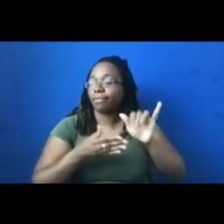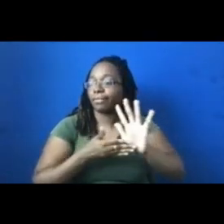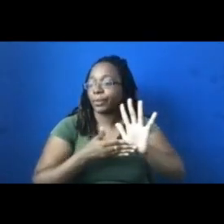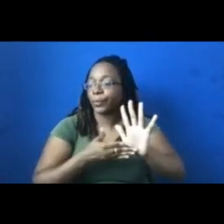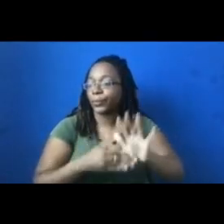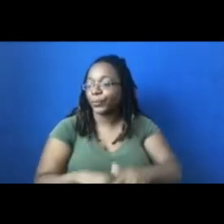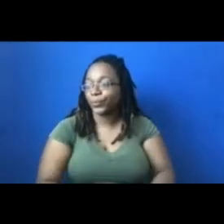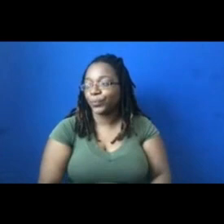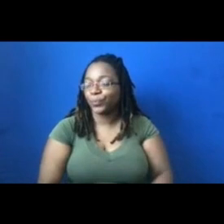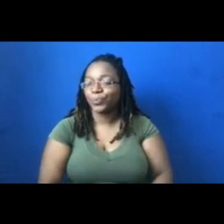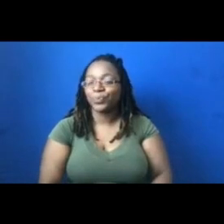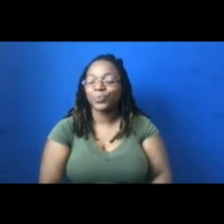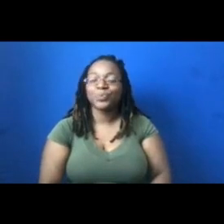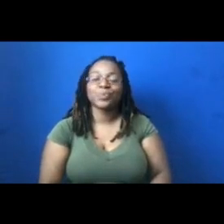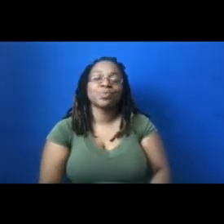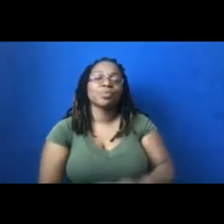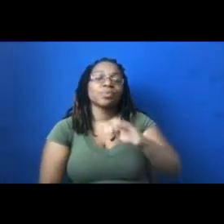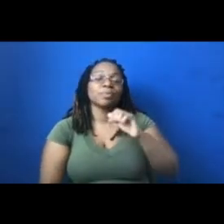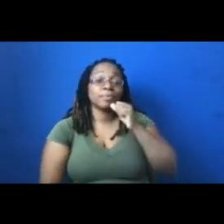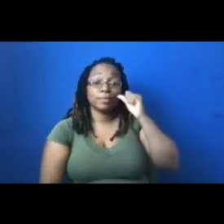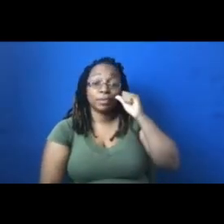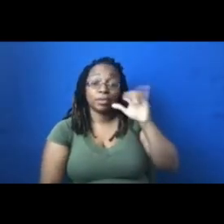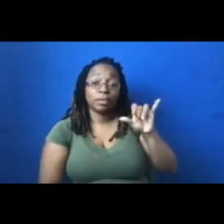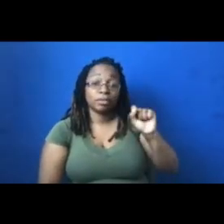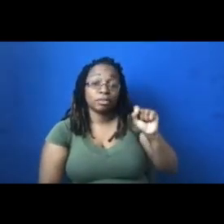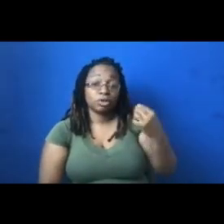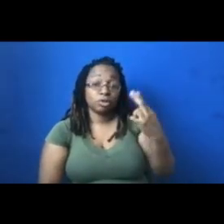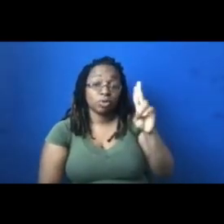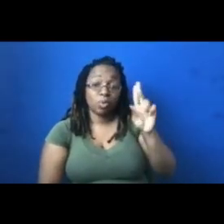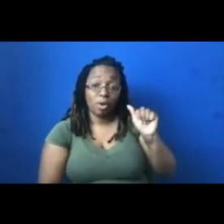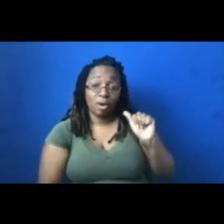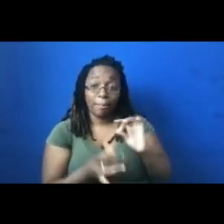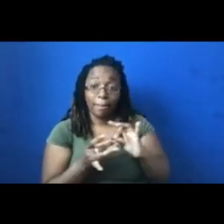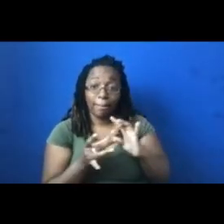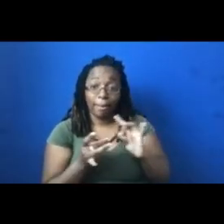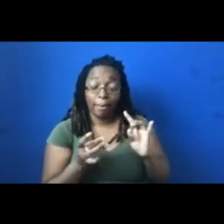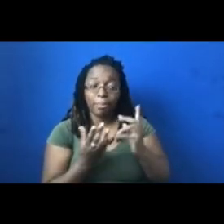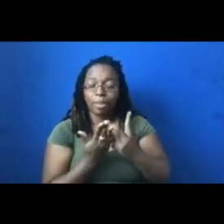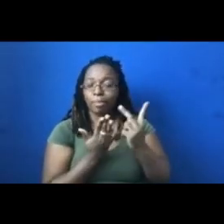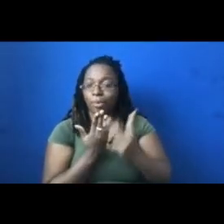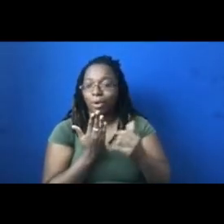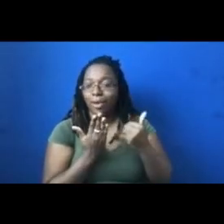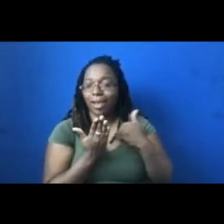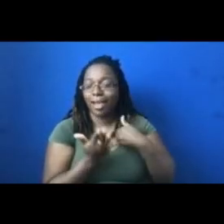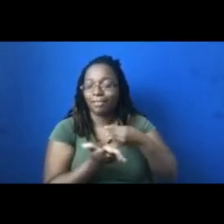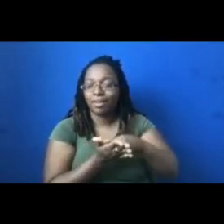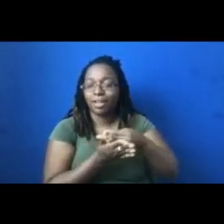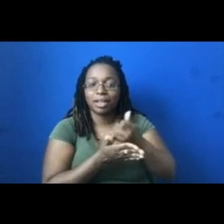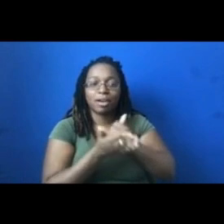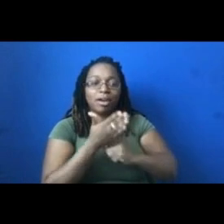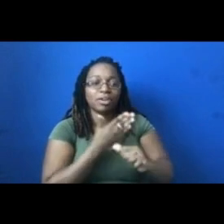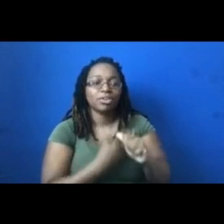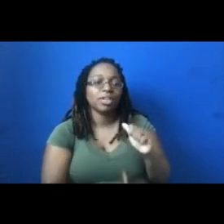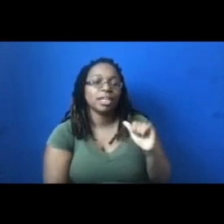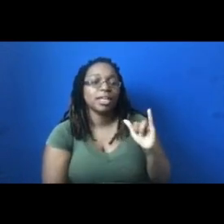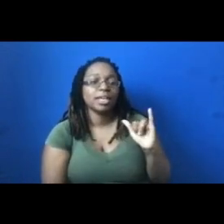As Joshua pointed out yesterday, this is is a program that is being funded under the inflation Reduction Act, specifically to